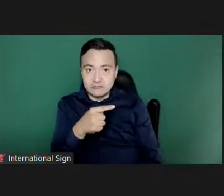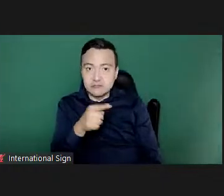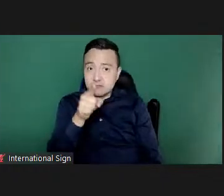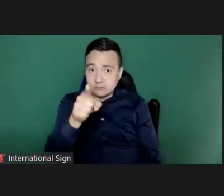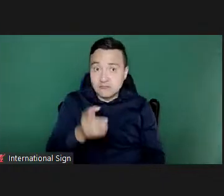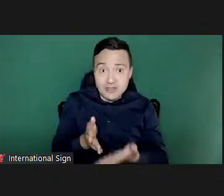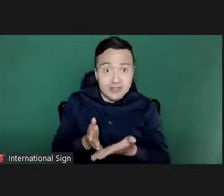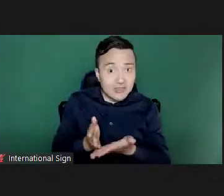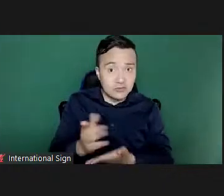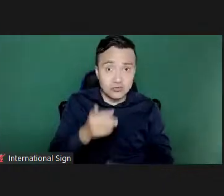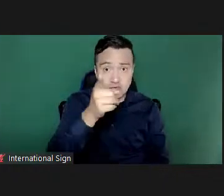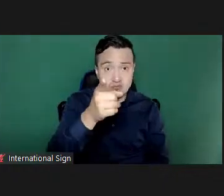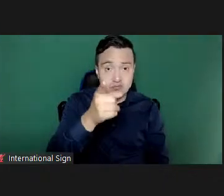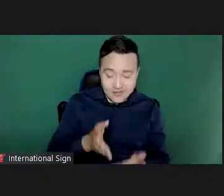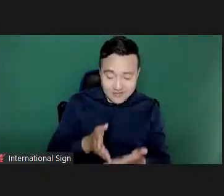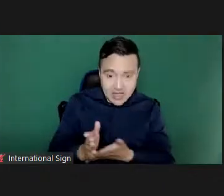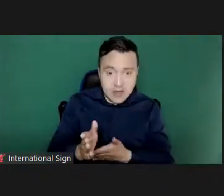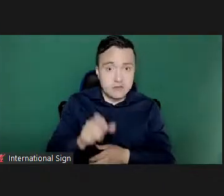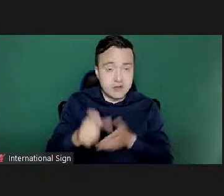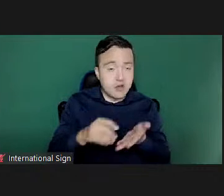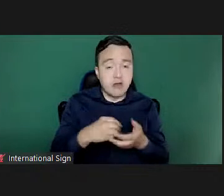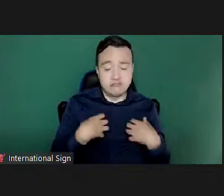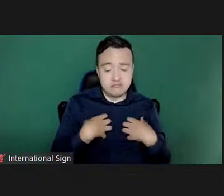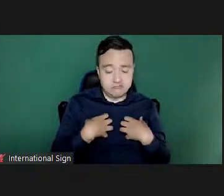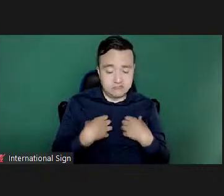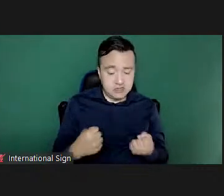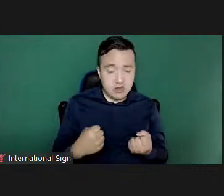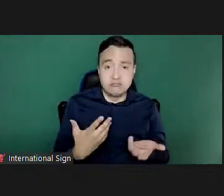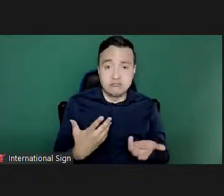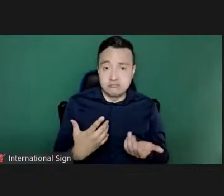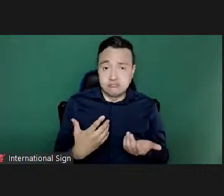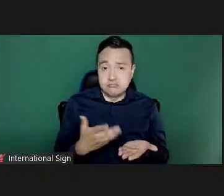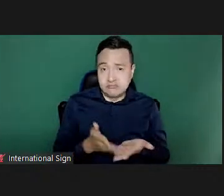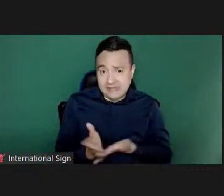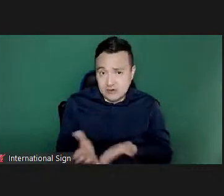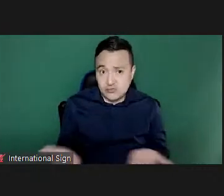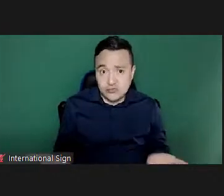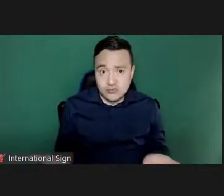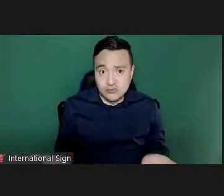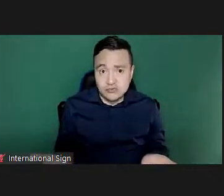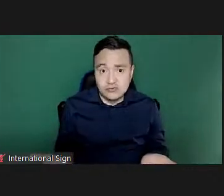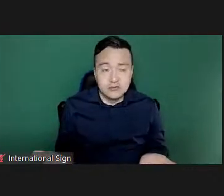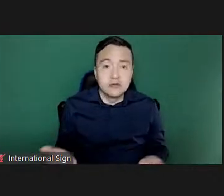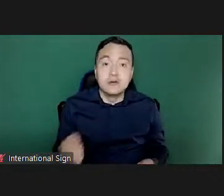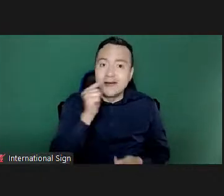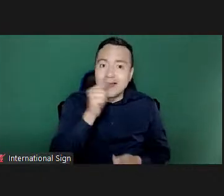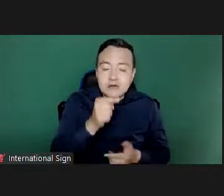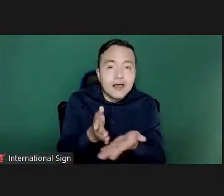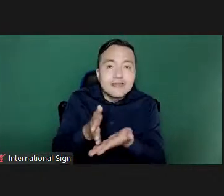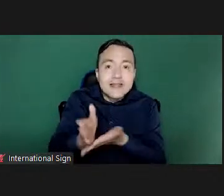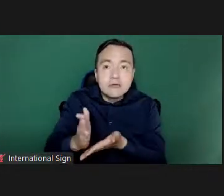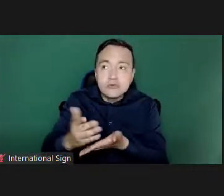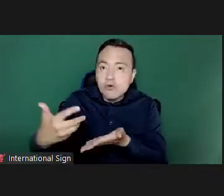And so we are now addressing that, looking at front of package labeling. There's a lot of pushback from industry.